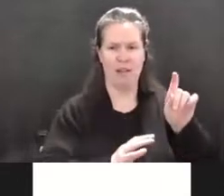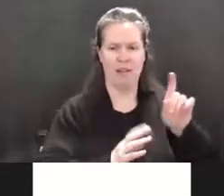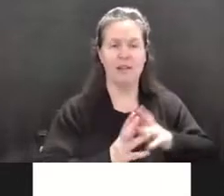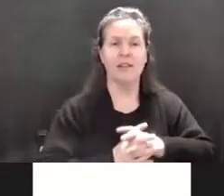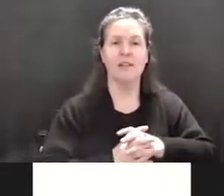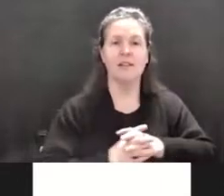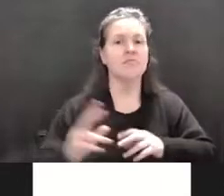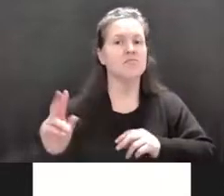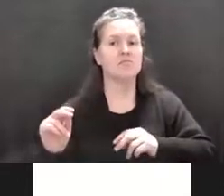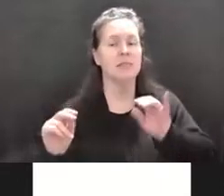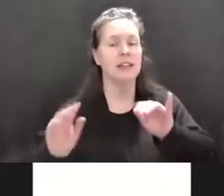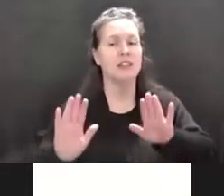[Ross] No, that's great, Ashley, thank you.